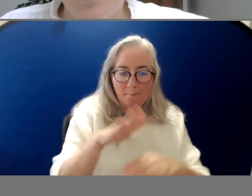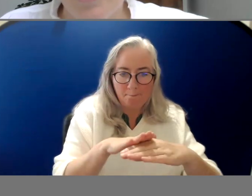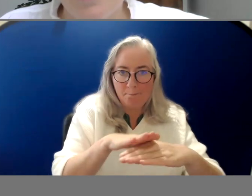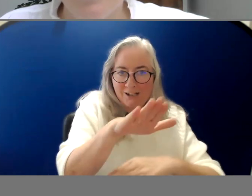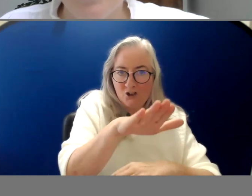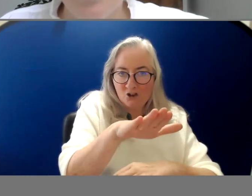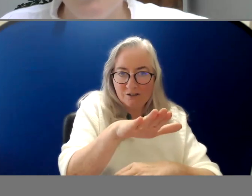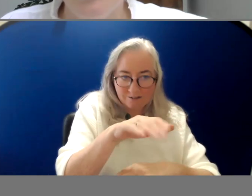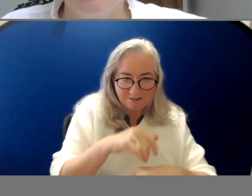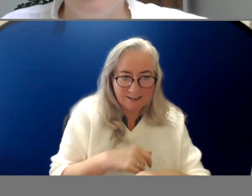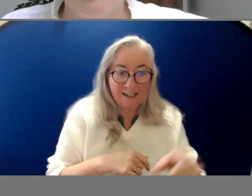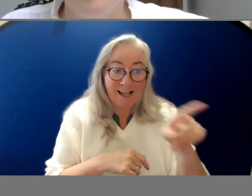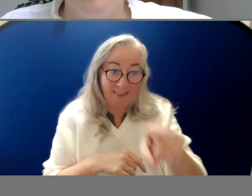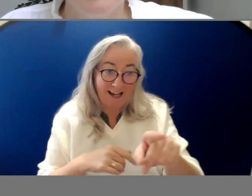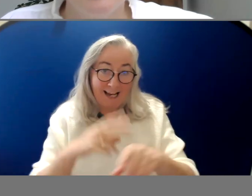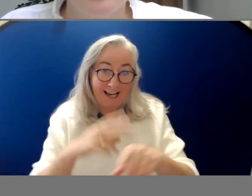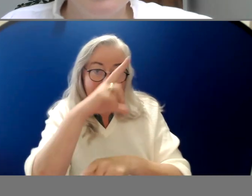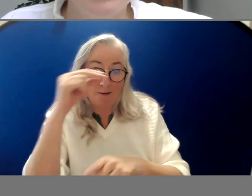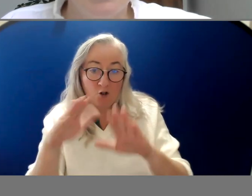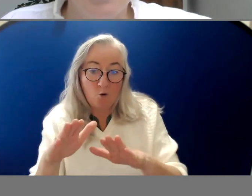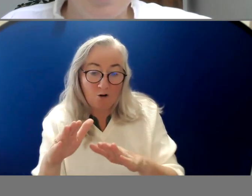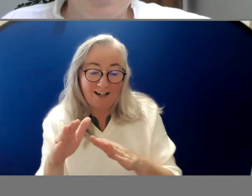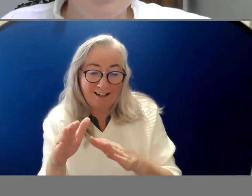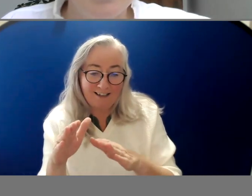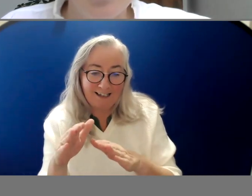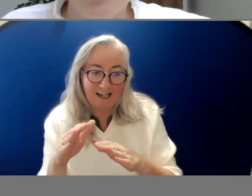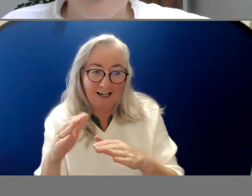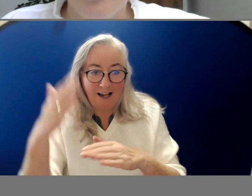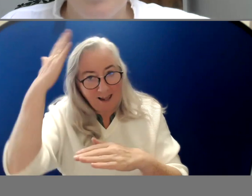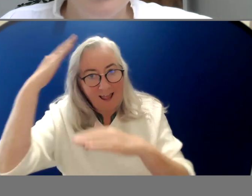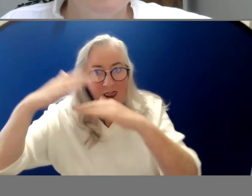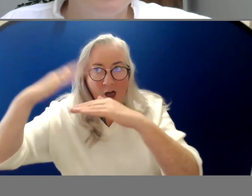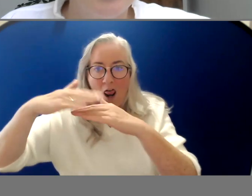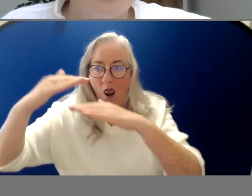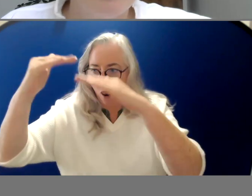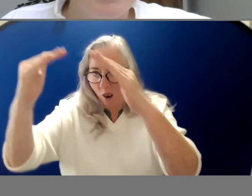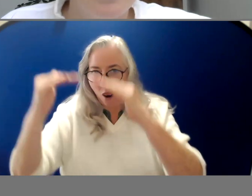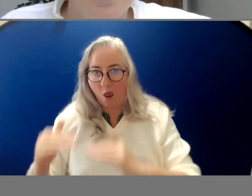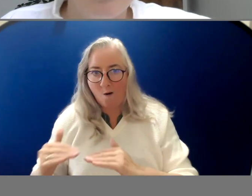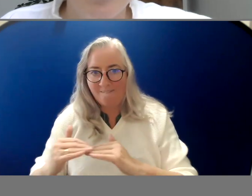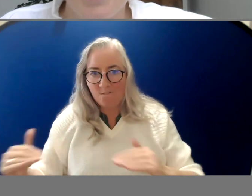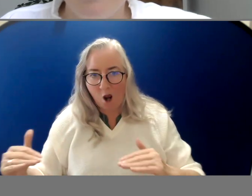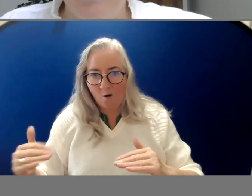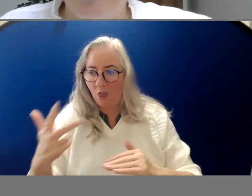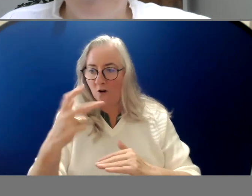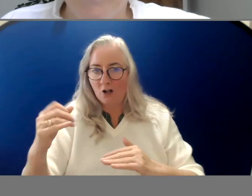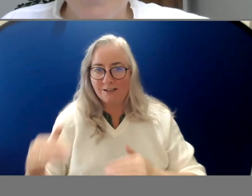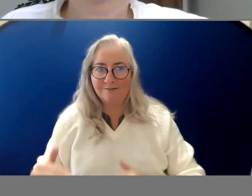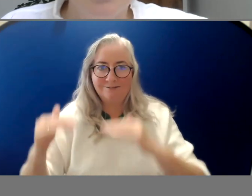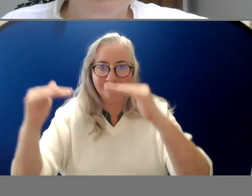I'm showing is with a 2.4 meter ceiling at the lower floor and a 300 mil floor depth so with the